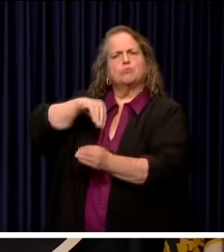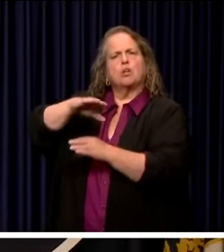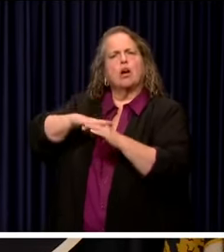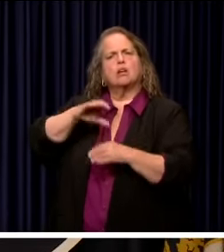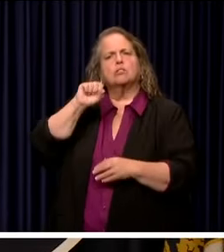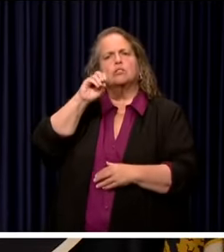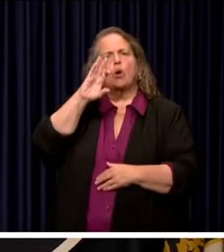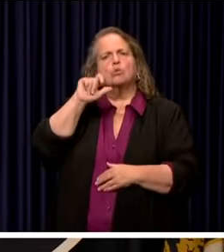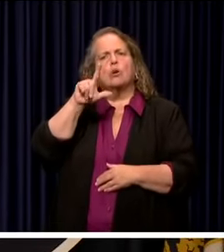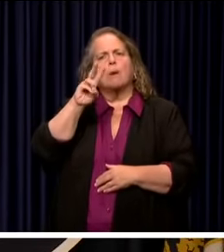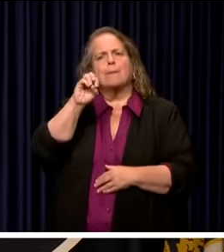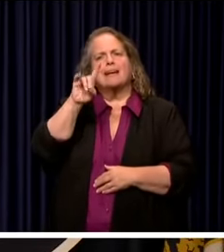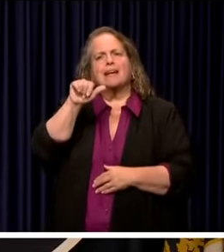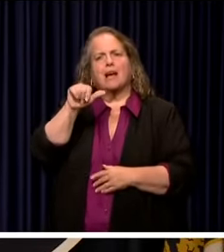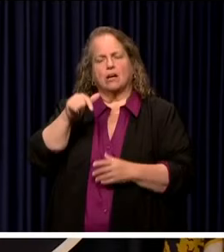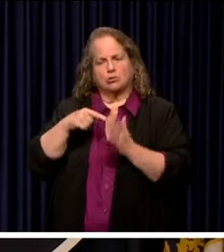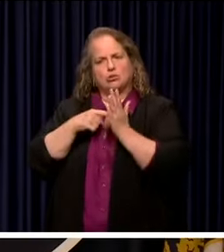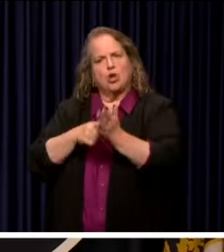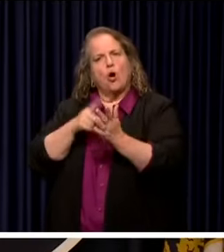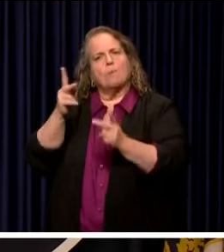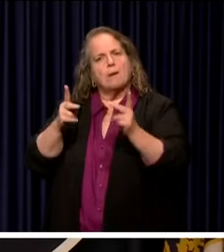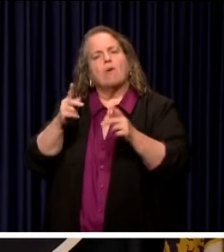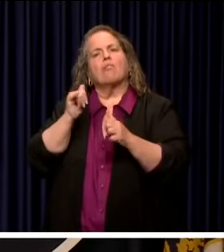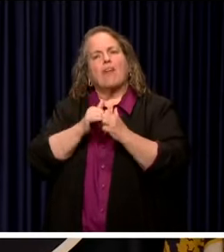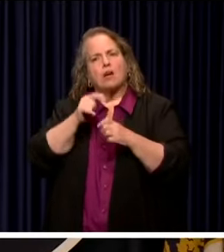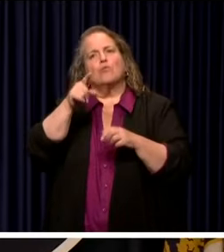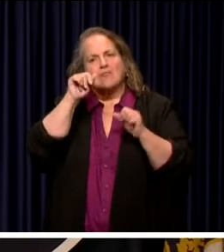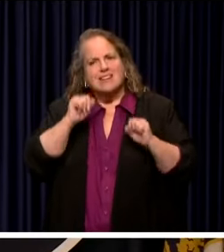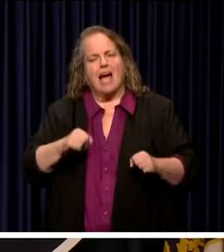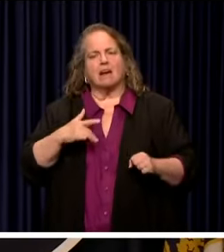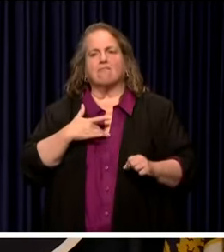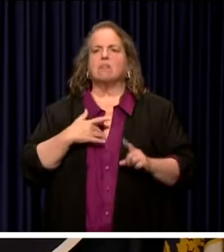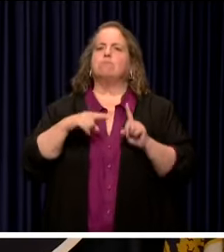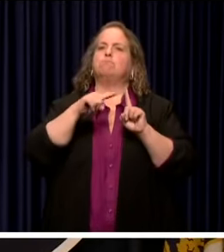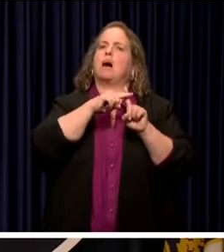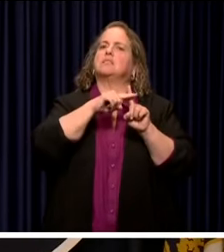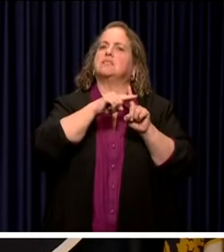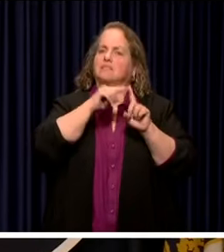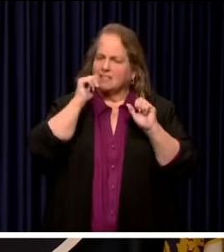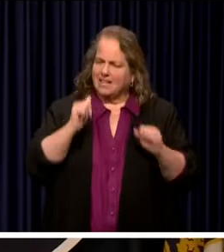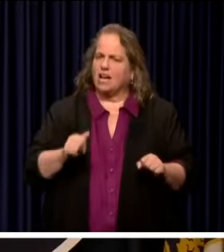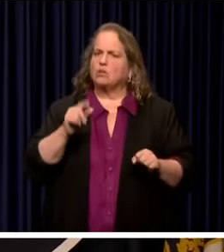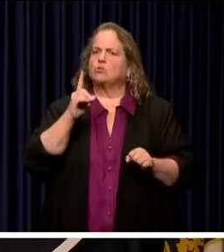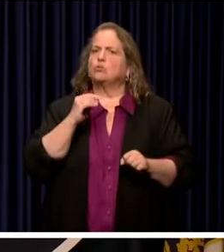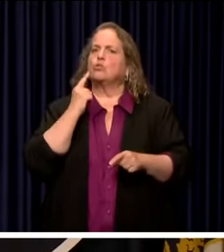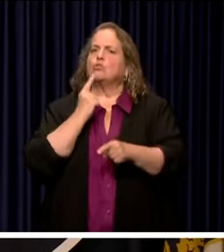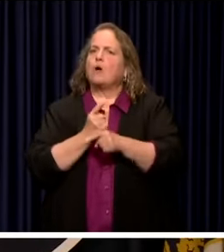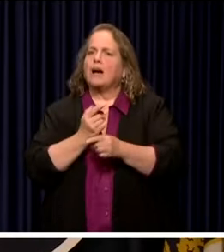THEY'RE TOUGH. BUT YOUR WILLINGNESS TO SET THE EXAMPLE IS SO IMPORTANT.